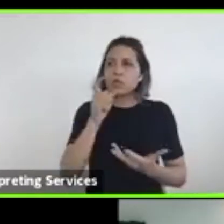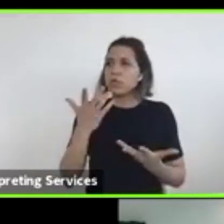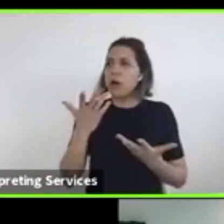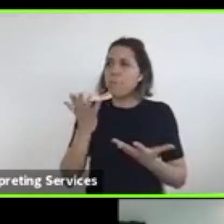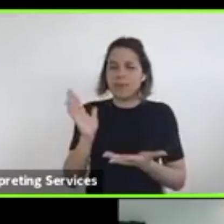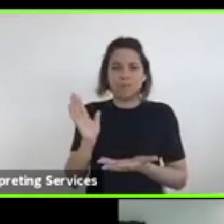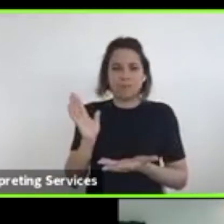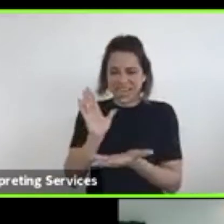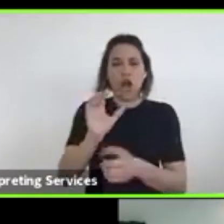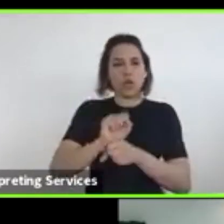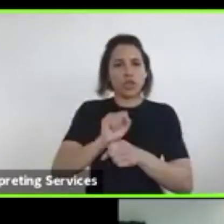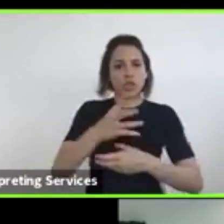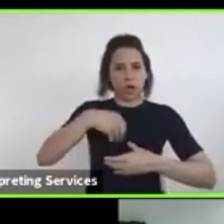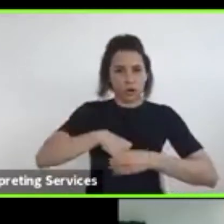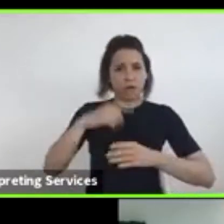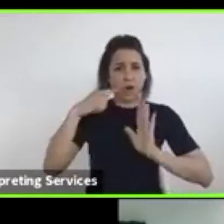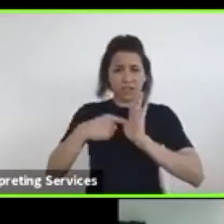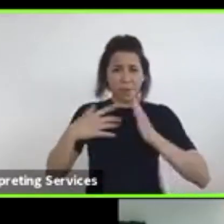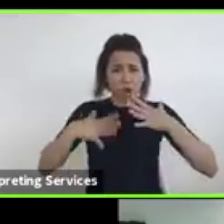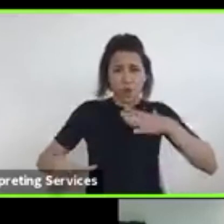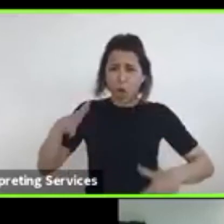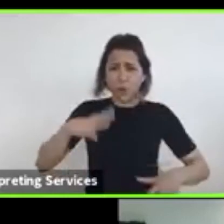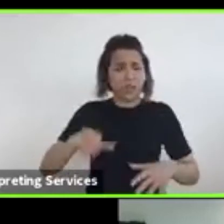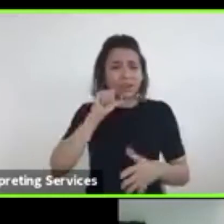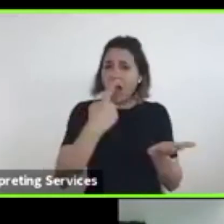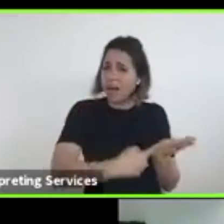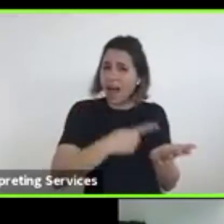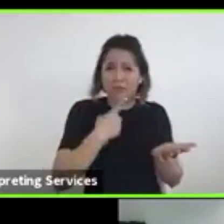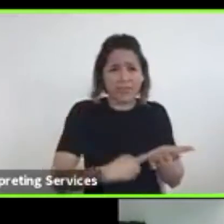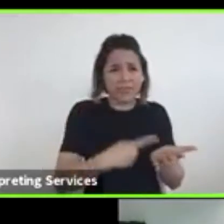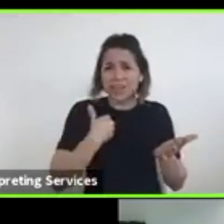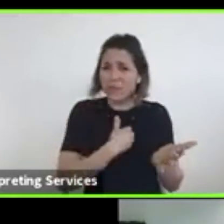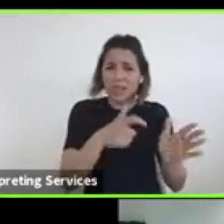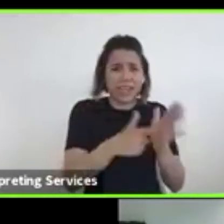WHERE CLOTHING IS NOT A CONVERSATION THAT NEEDS TO BE HAD. . >> ALEJANDRA DUQUE CIFUENTES: